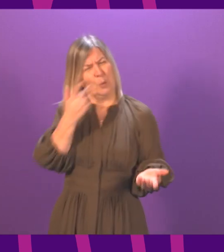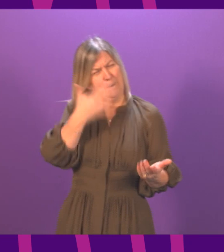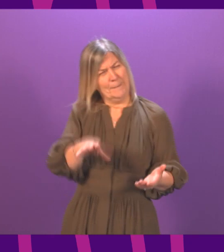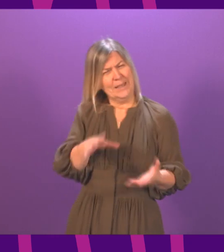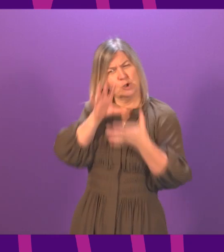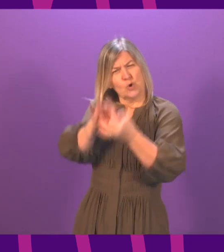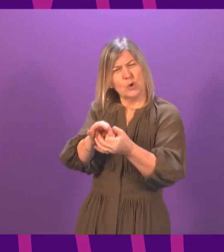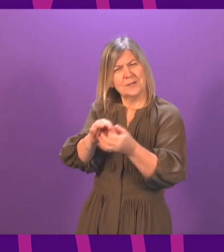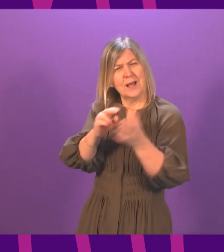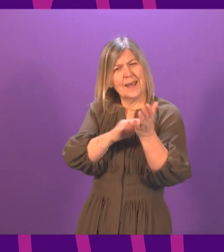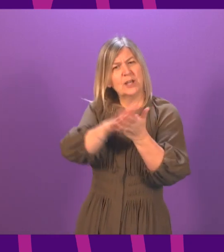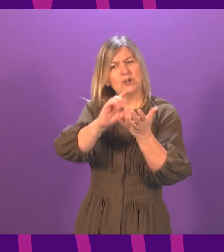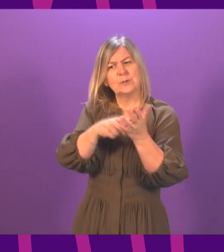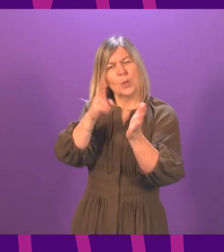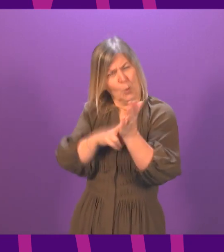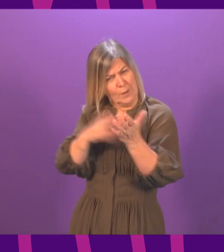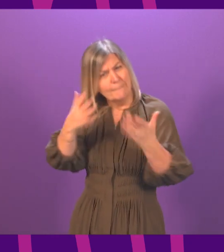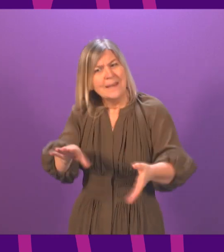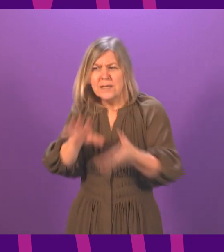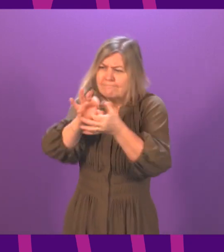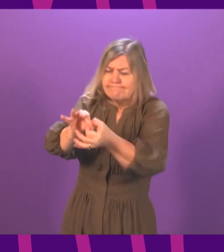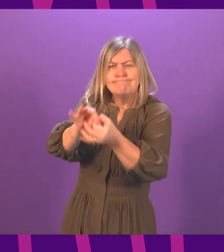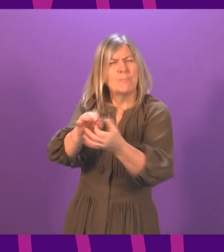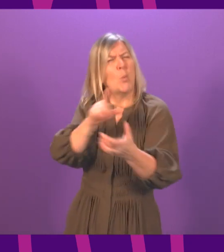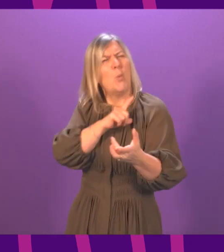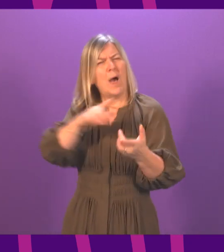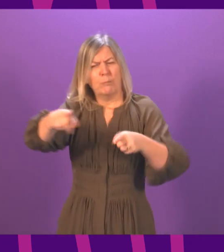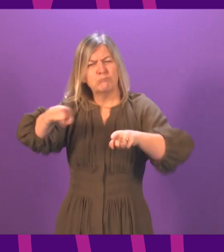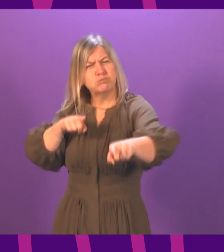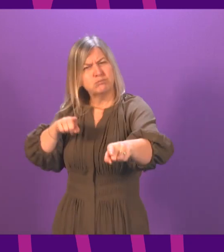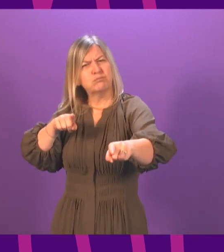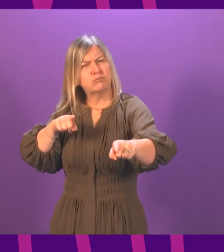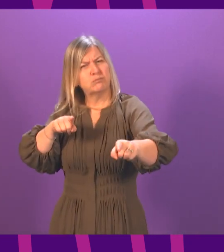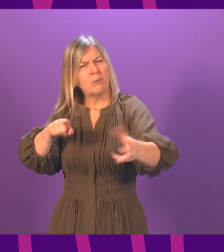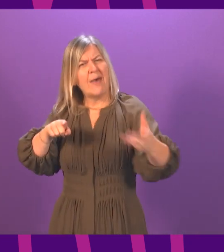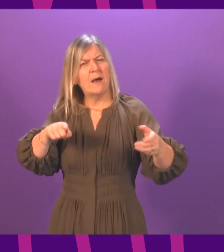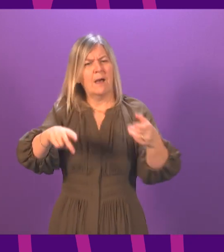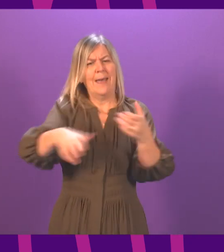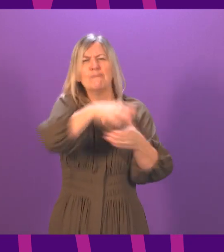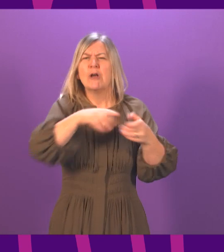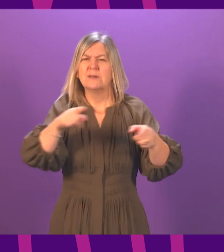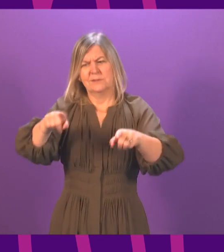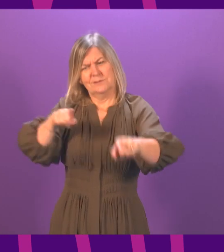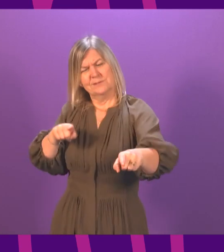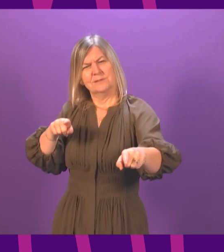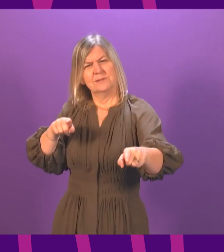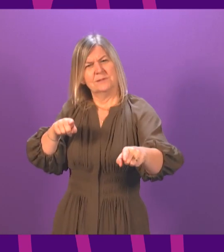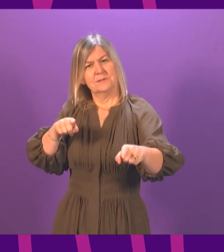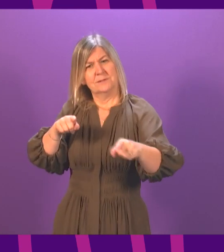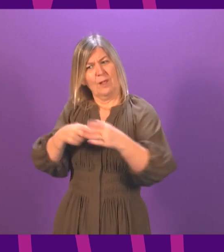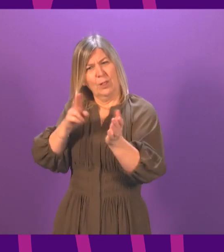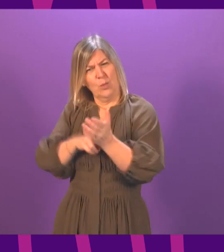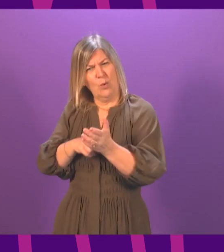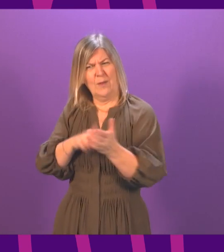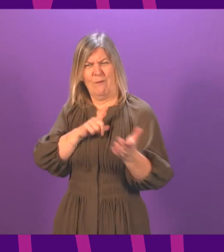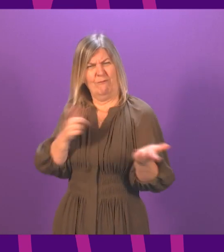Does the First Minister have an explanation as to why it is lagging behind the rest of the country? Is the health board right in claiming that the guidance on prioritisation is unclear?